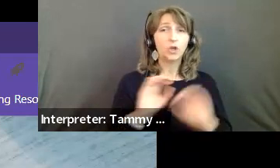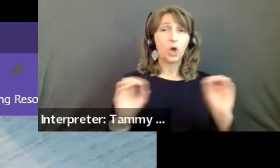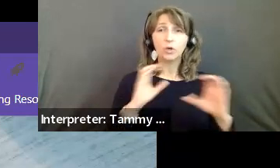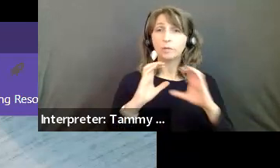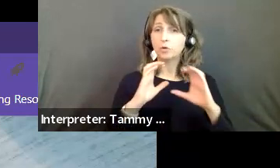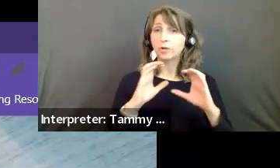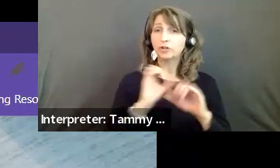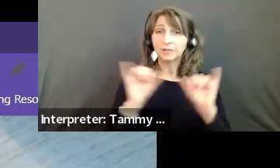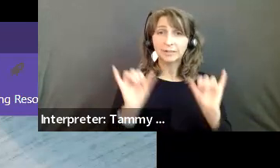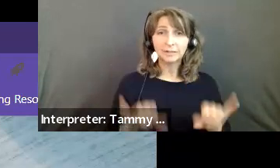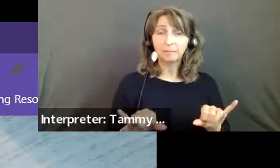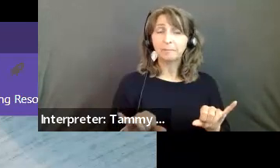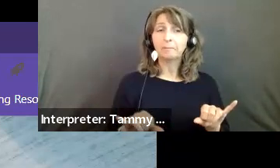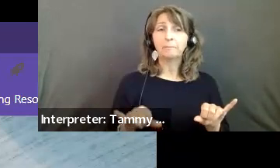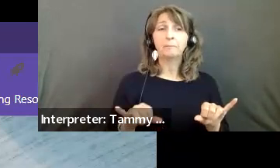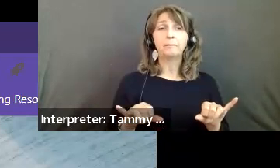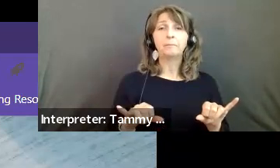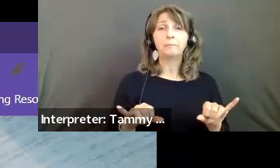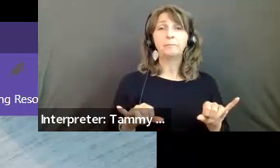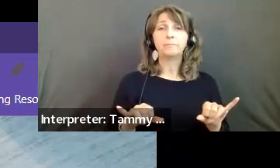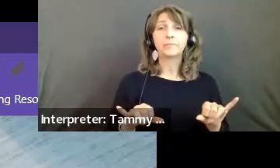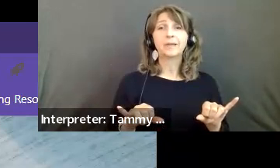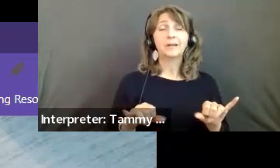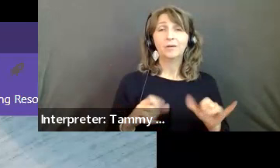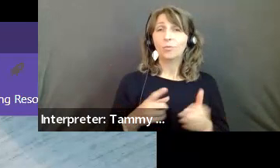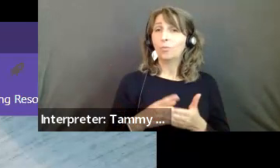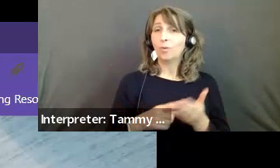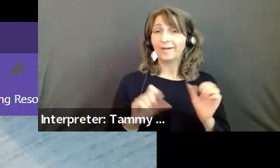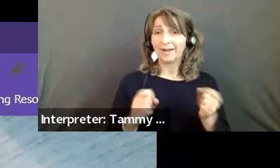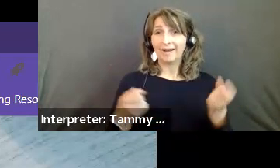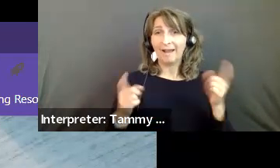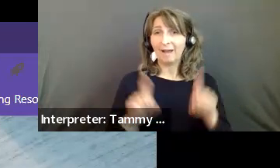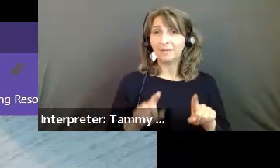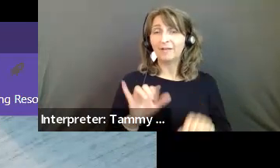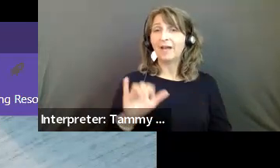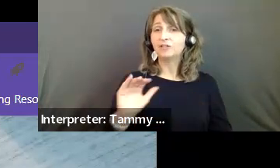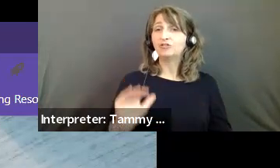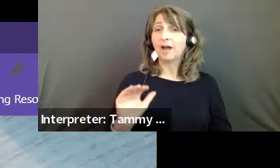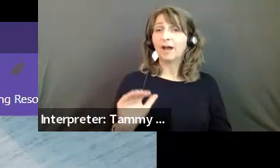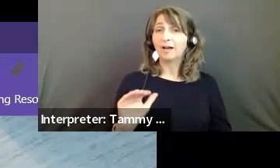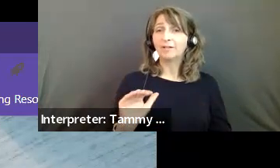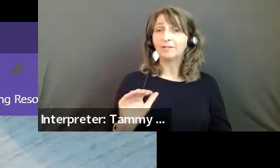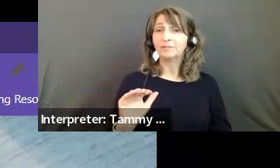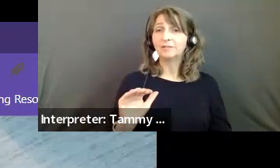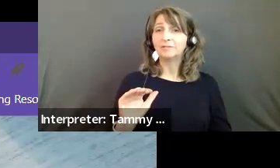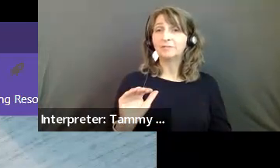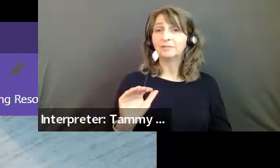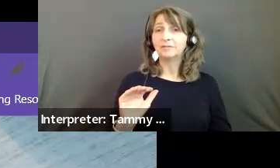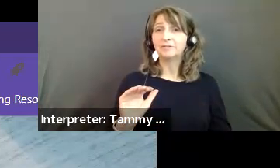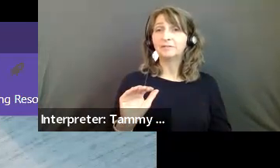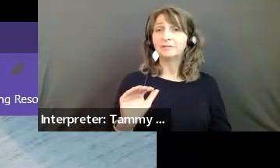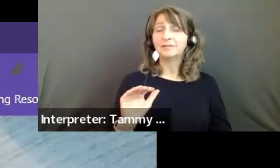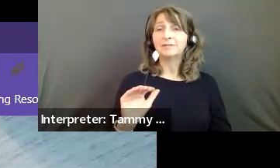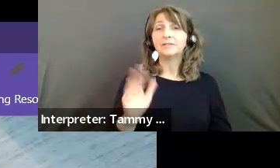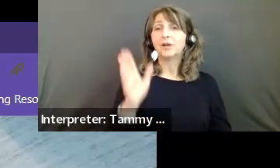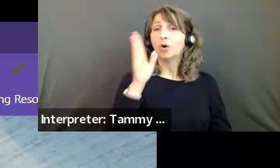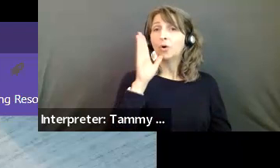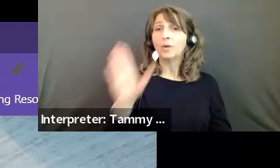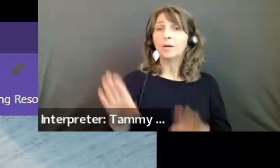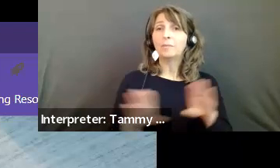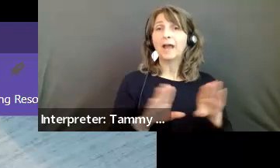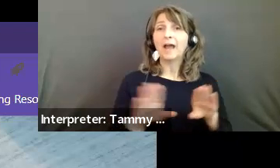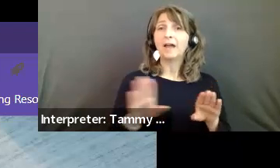That they are learning. And what ends up happening is that shell ends up room. Having behaviors that arise.